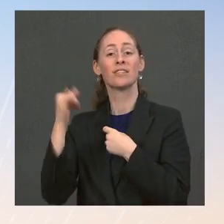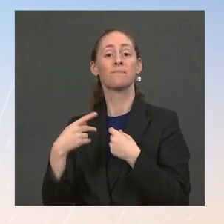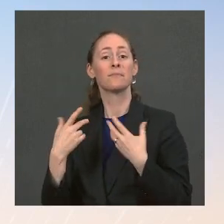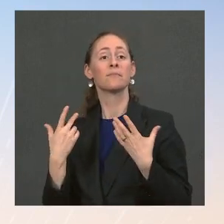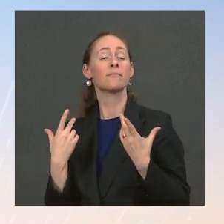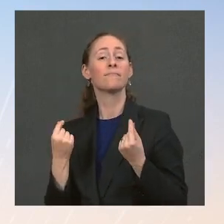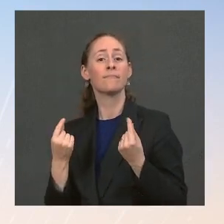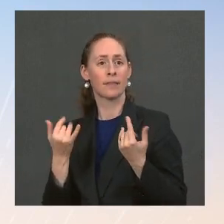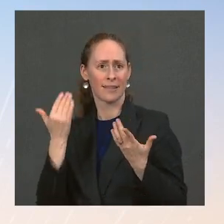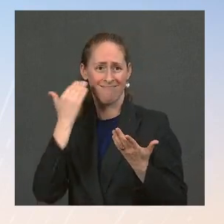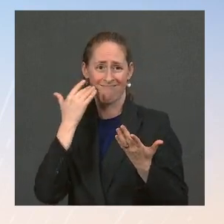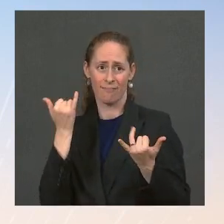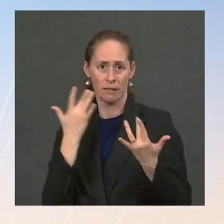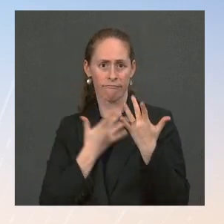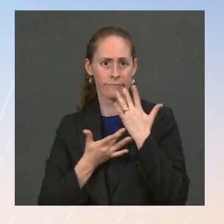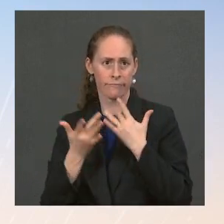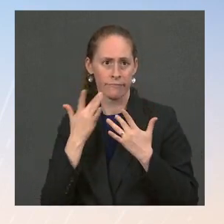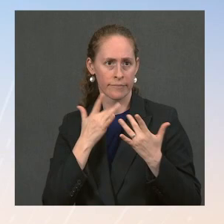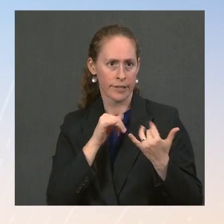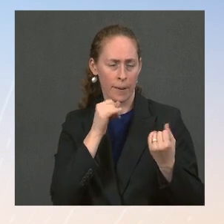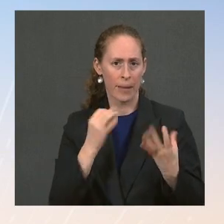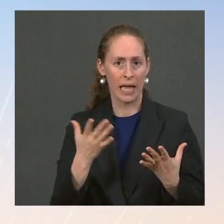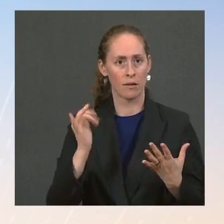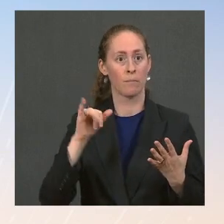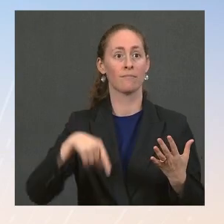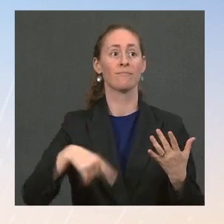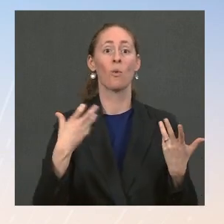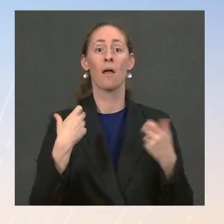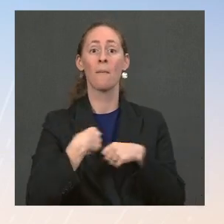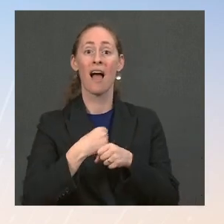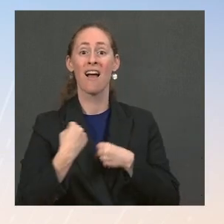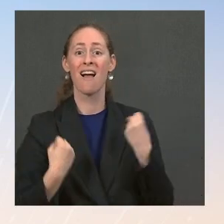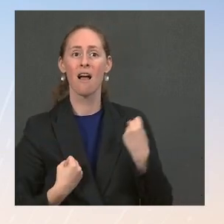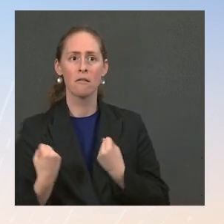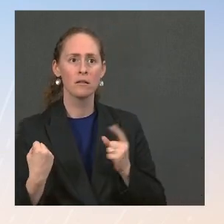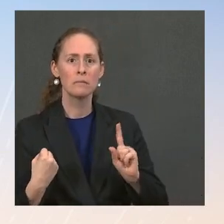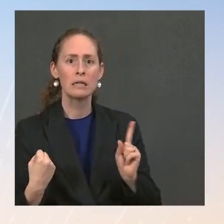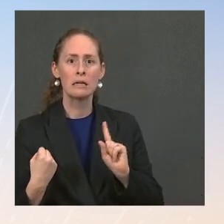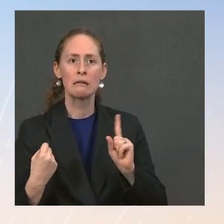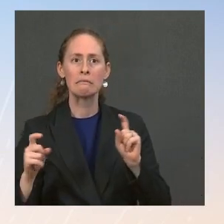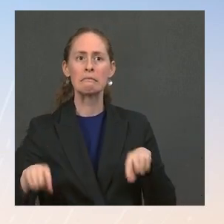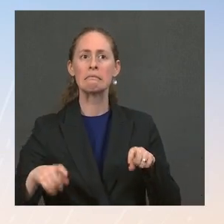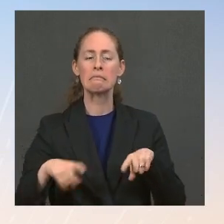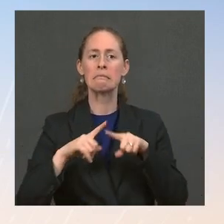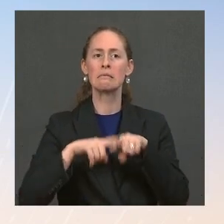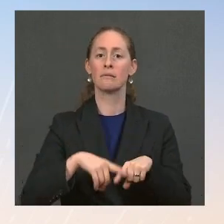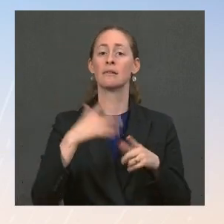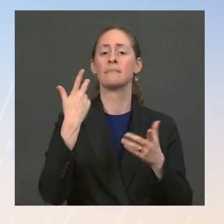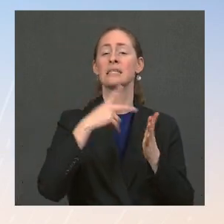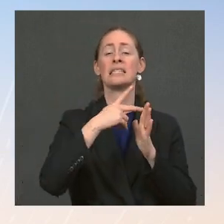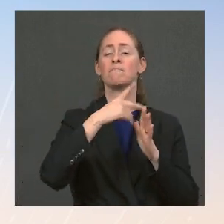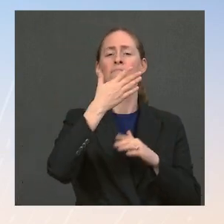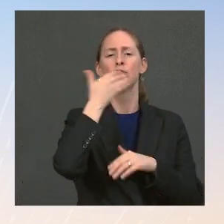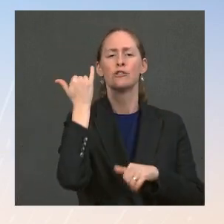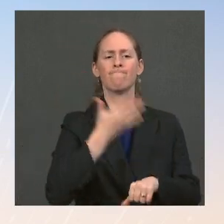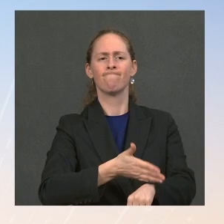And we have made some progress, in our view, including improving communications and trust across the supply chain, improvements in the supply chain practices,